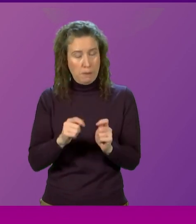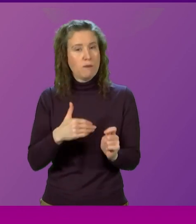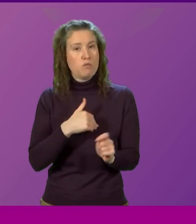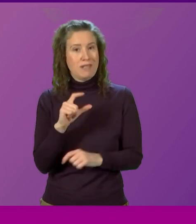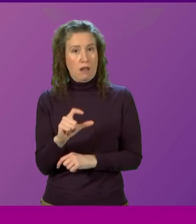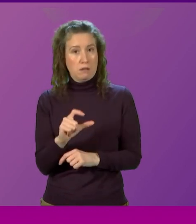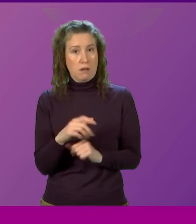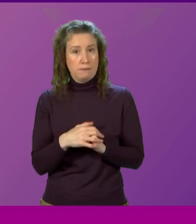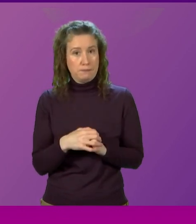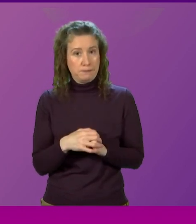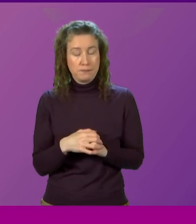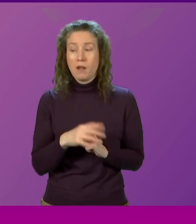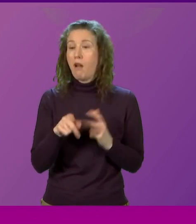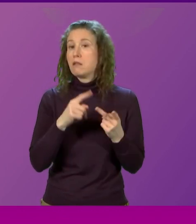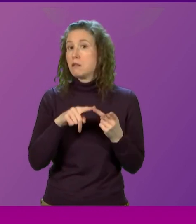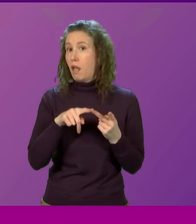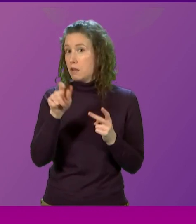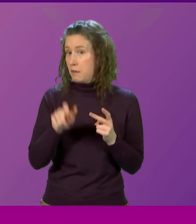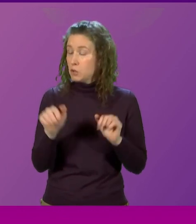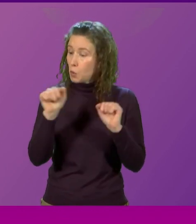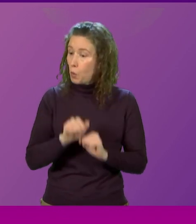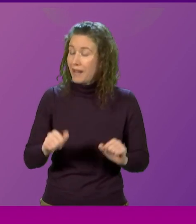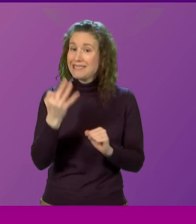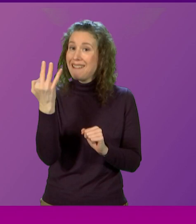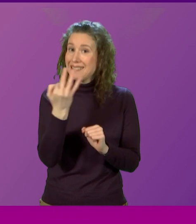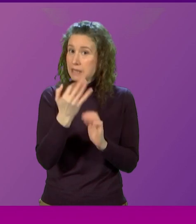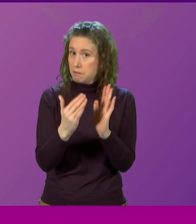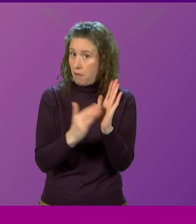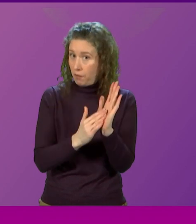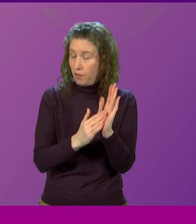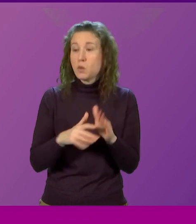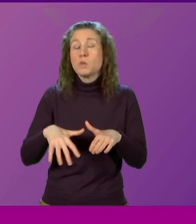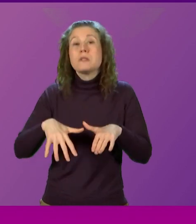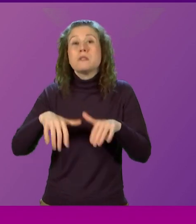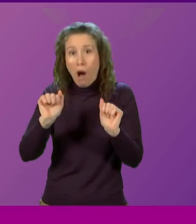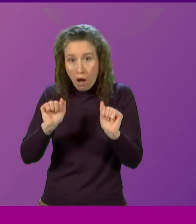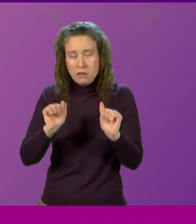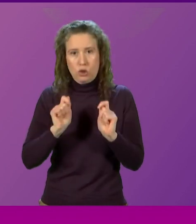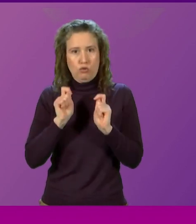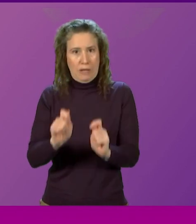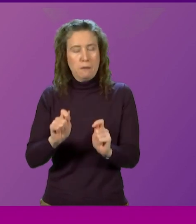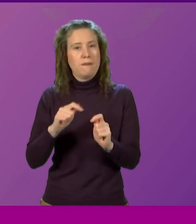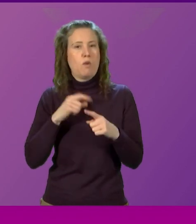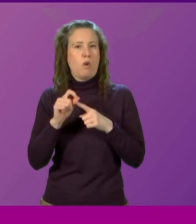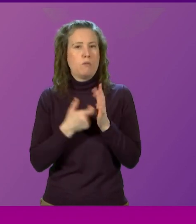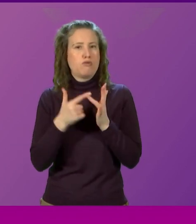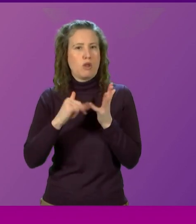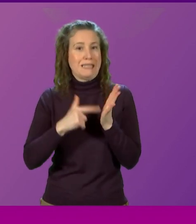cancer; that another patient has waited 18 months to start treatment for prostate cancer;